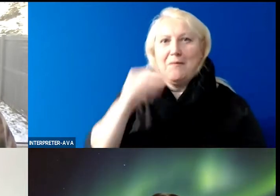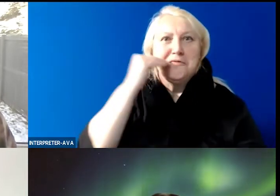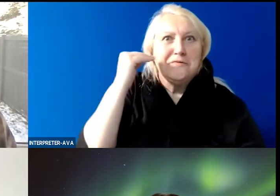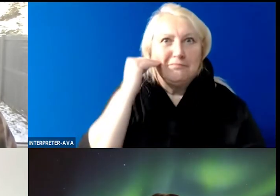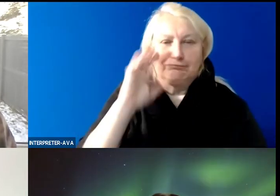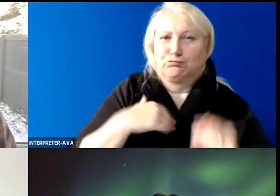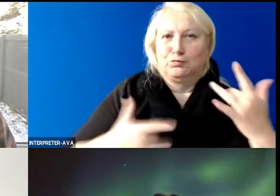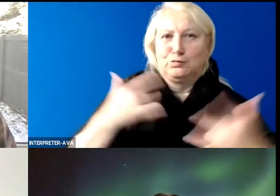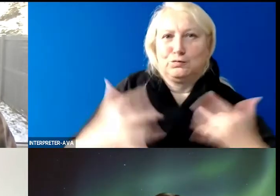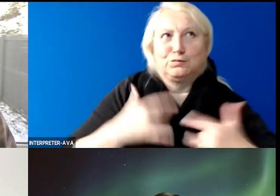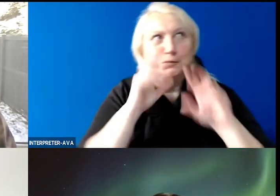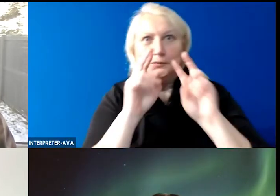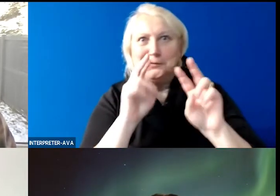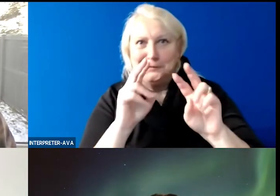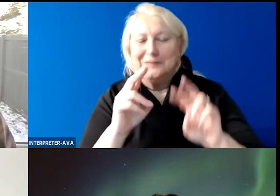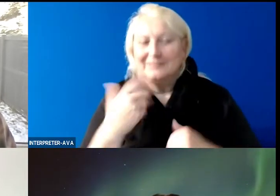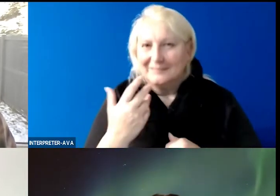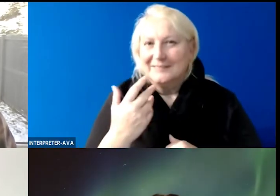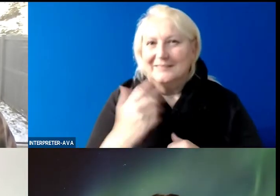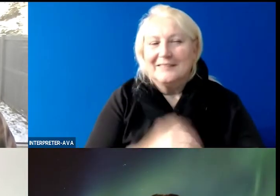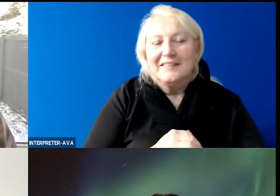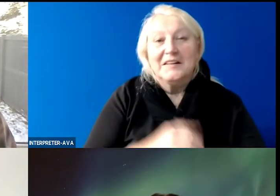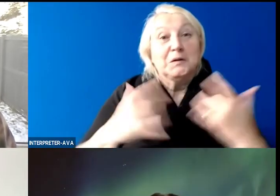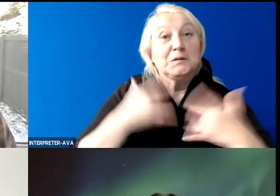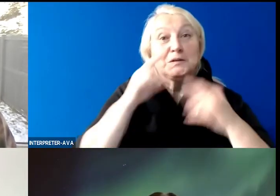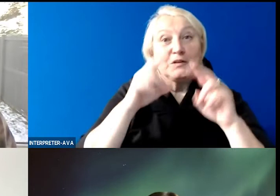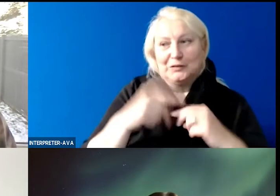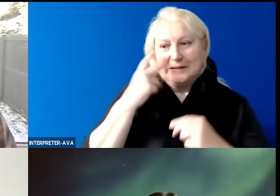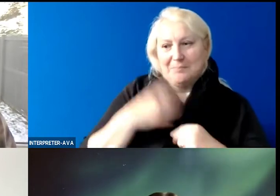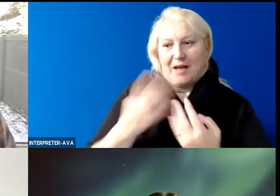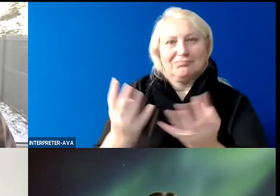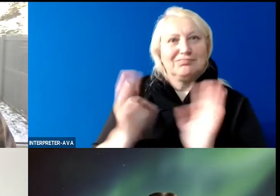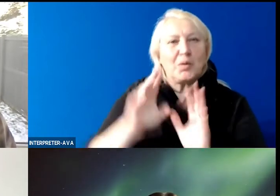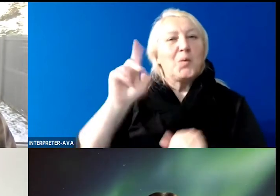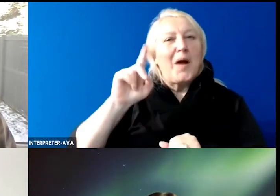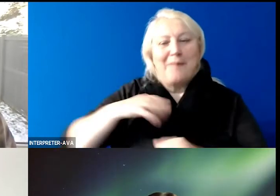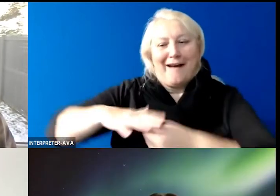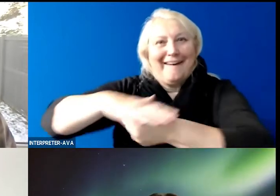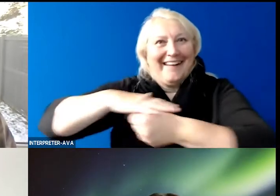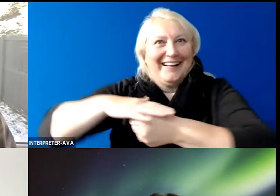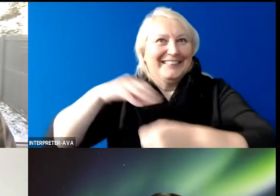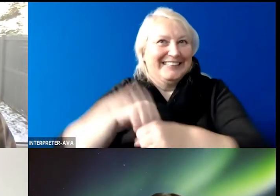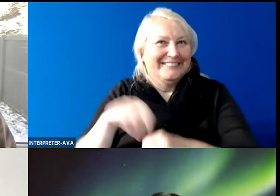taking my place in the circle in Moh’kinsstis. And being with all of you there again.